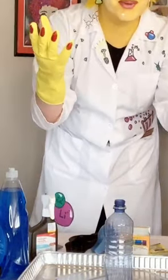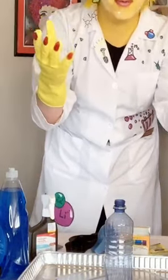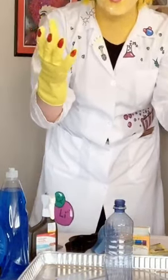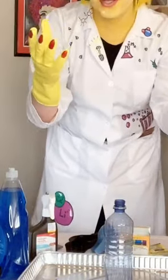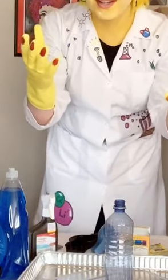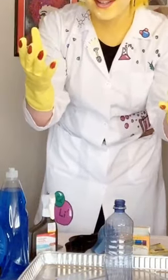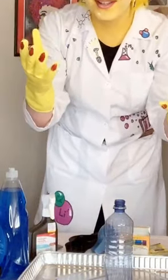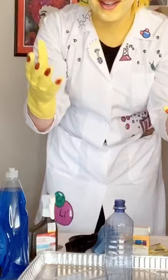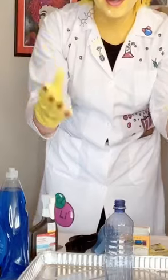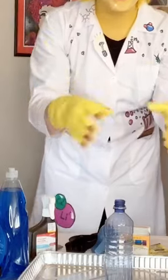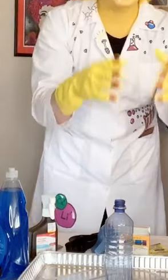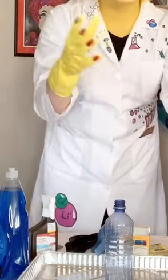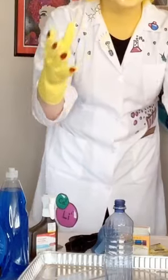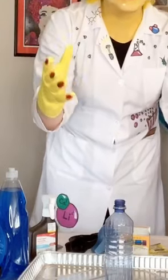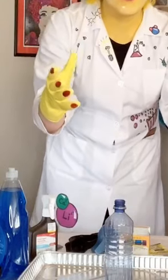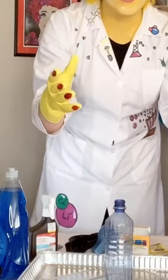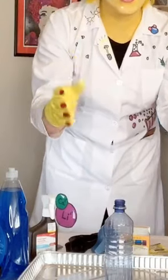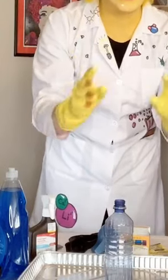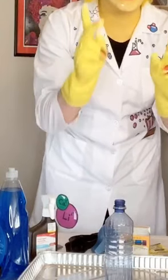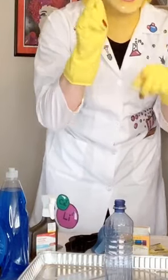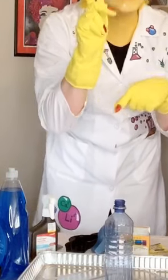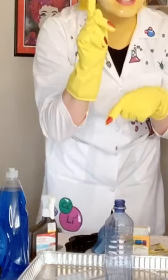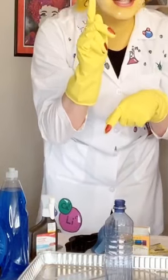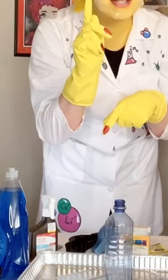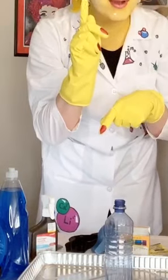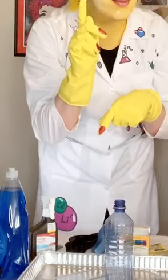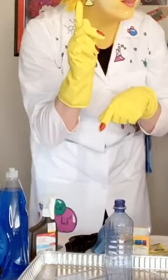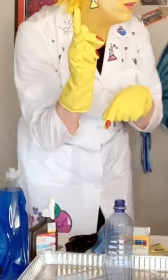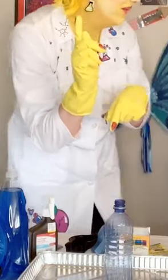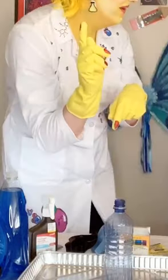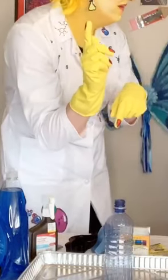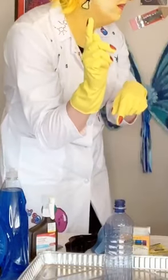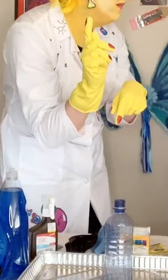Hopefully. I did this beforehand. I have done this experiment before.